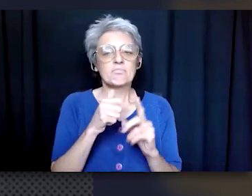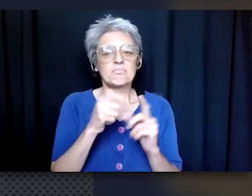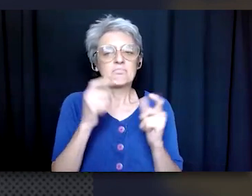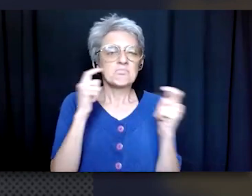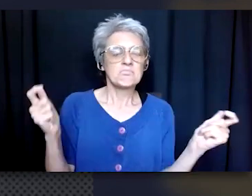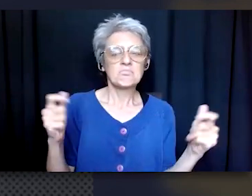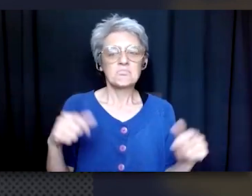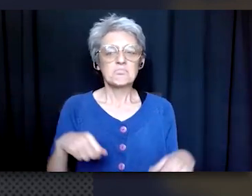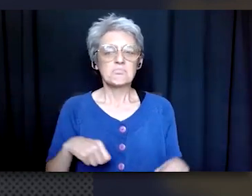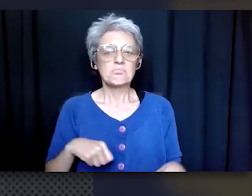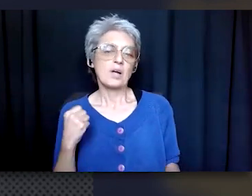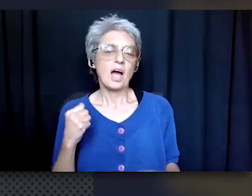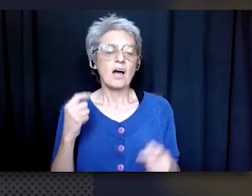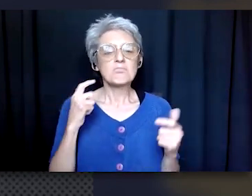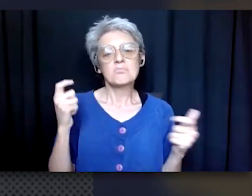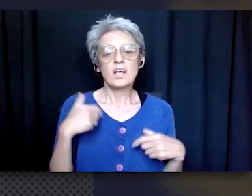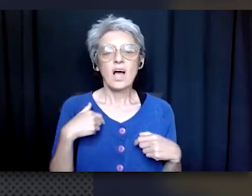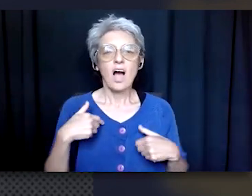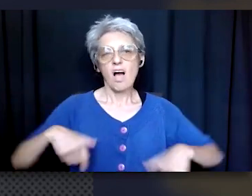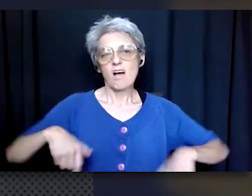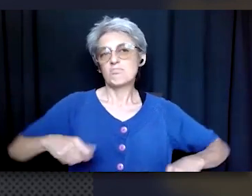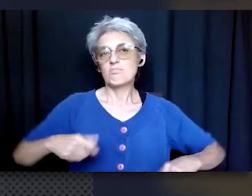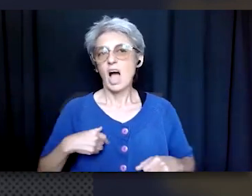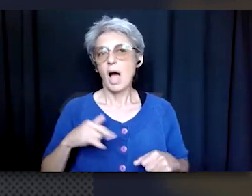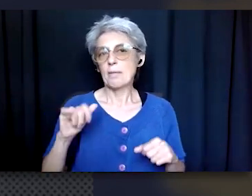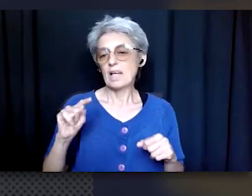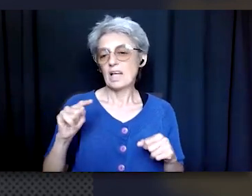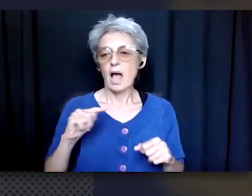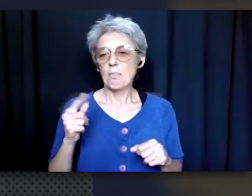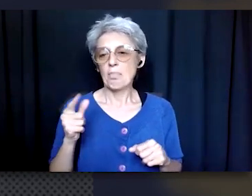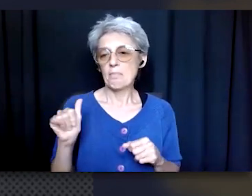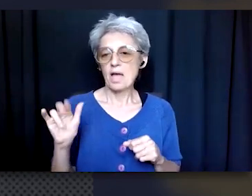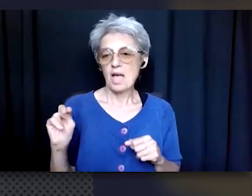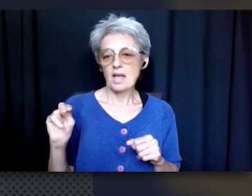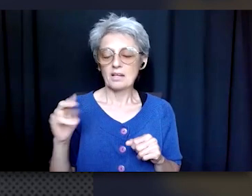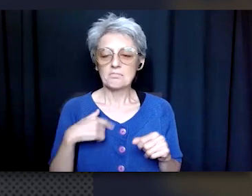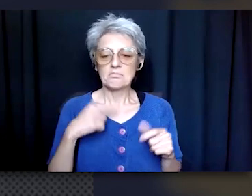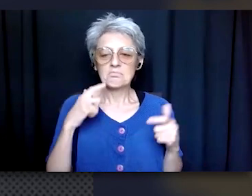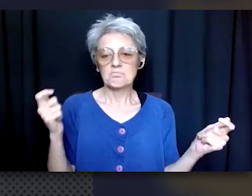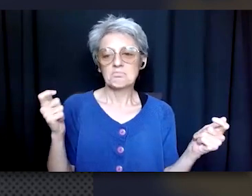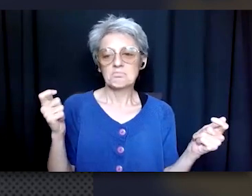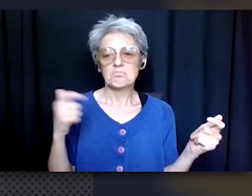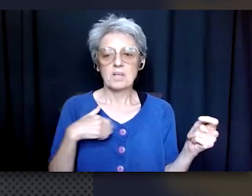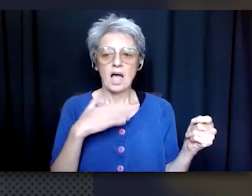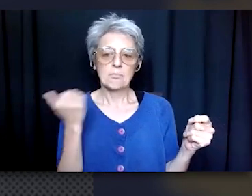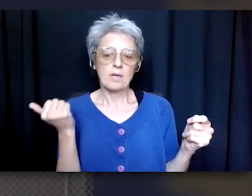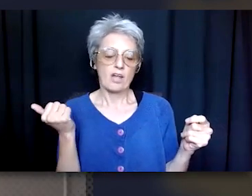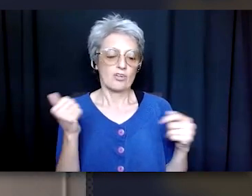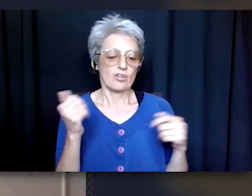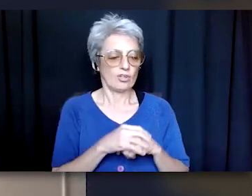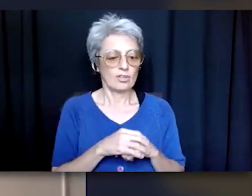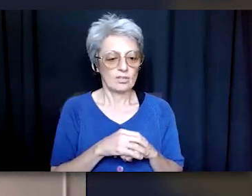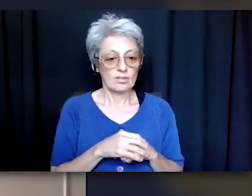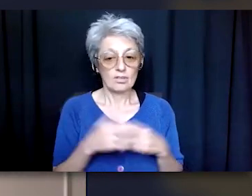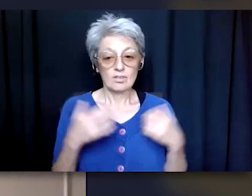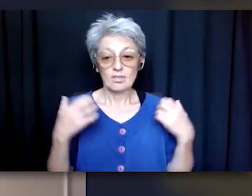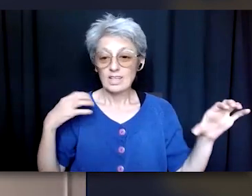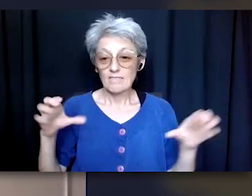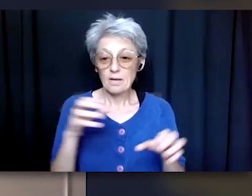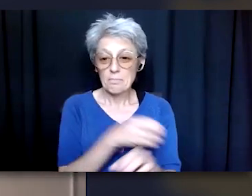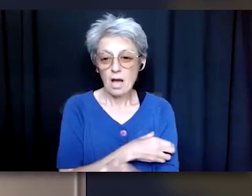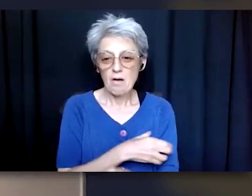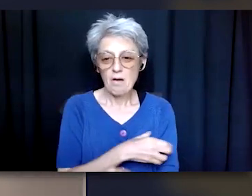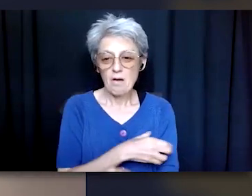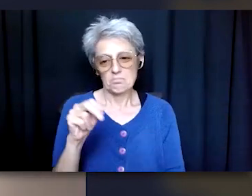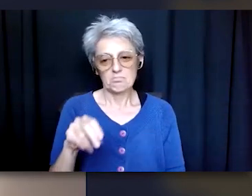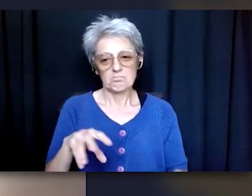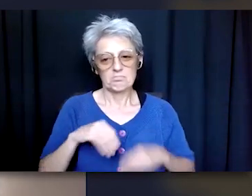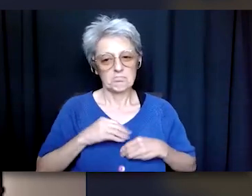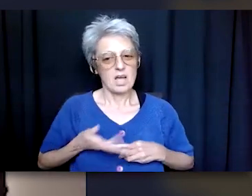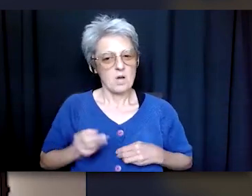to be the man, doesn’t want to let anybody else have too much power. There are also some tailors